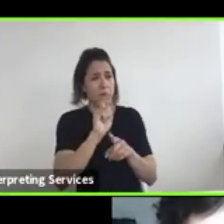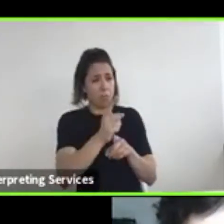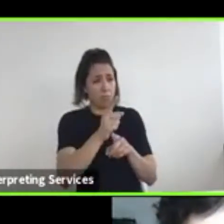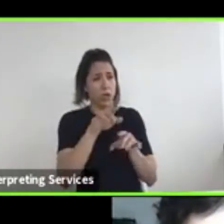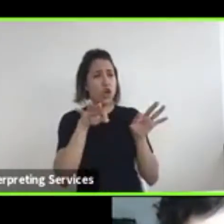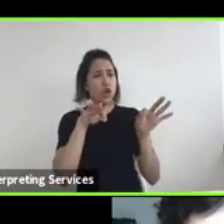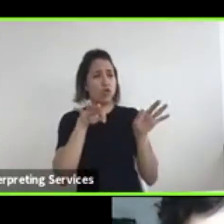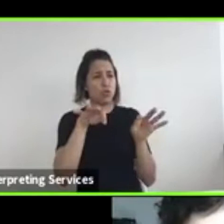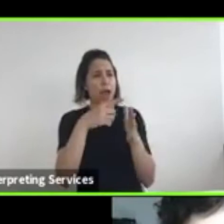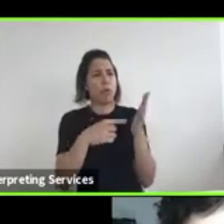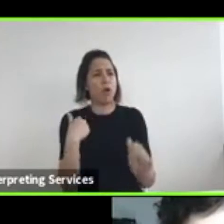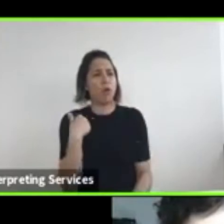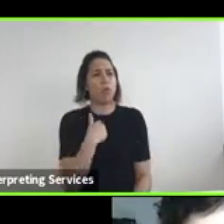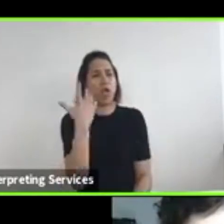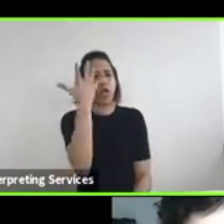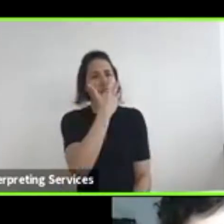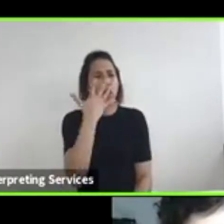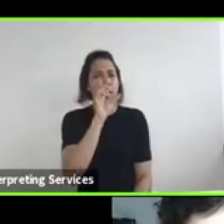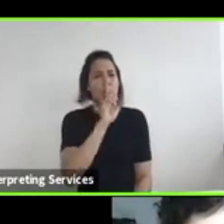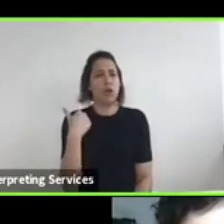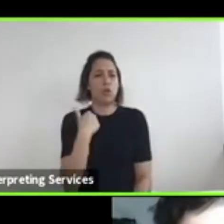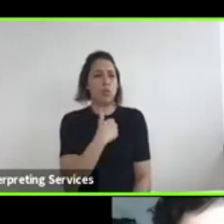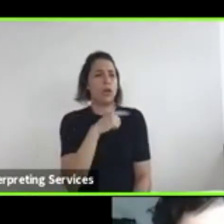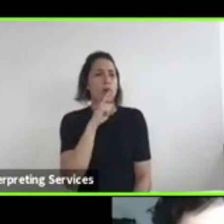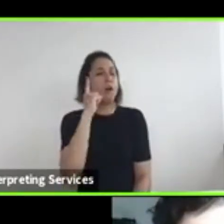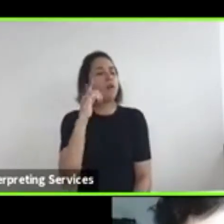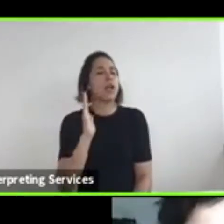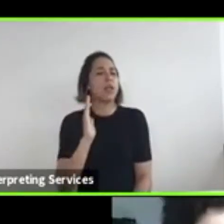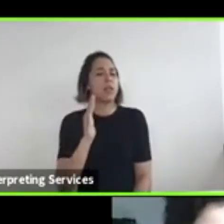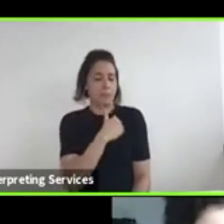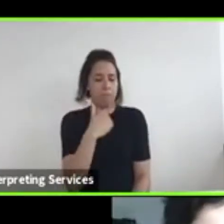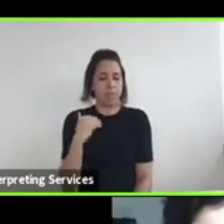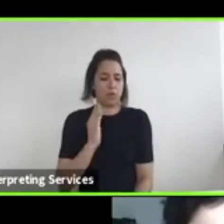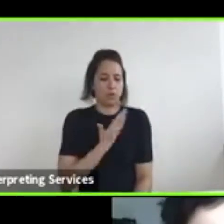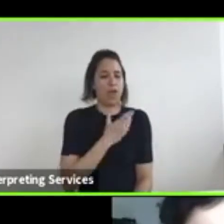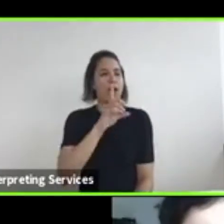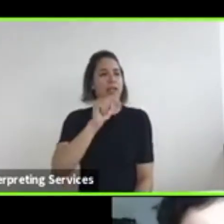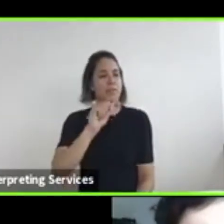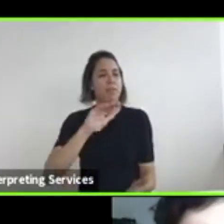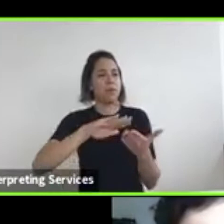WE LOOK LIKE AND WHERE WE ARE FOR THE MEMBERS OF OUR DISABILITY COMMUNITY THAT ARE LOW VISION